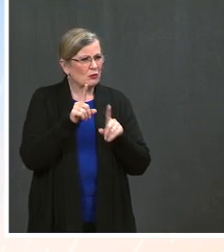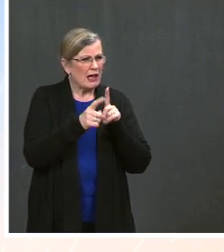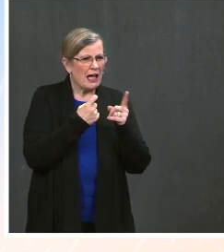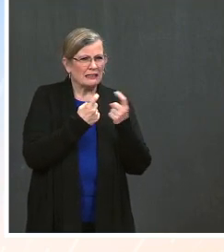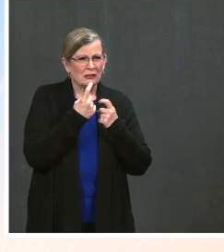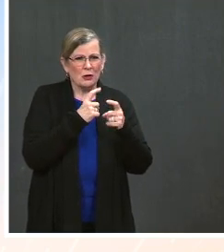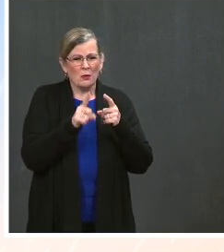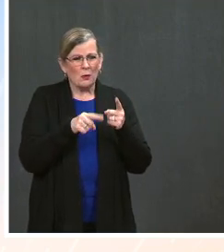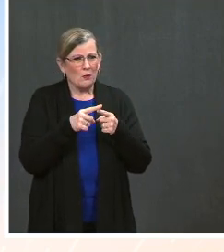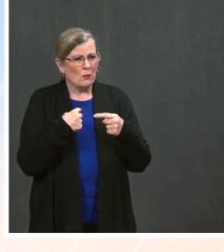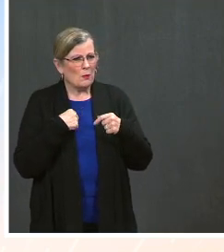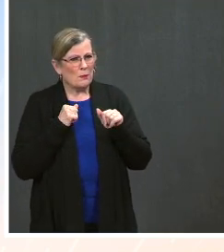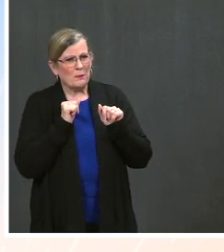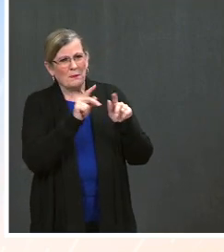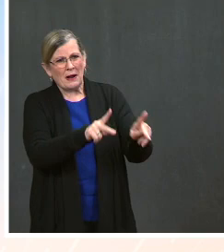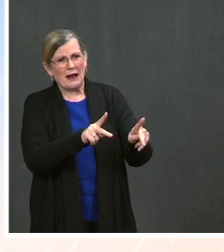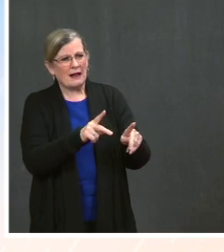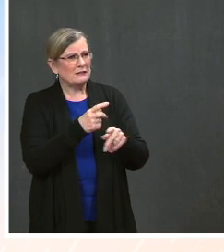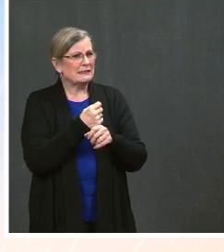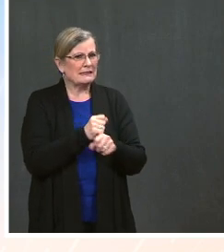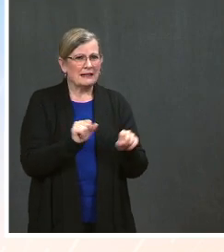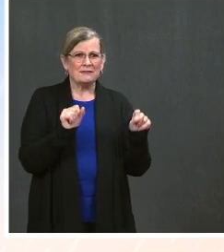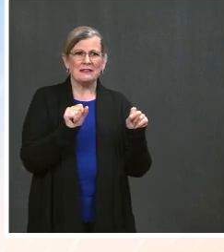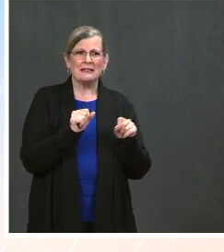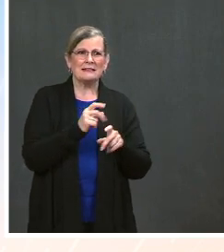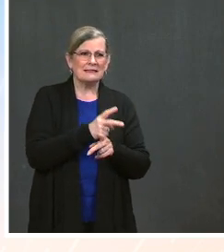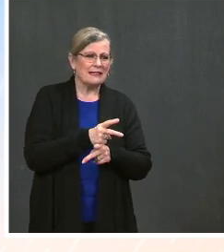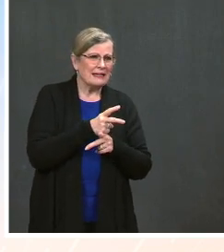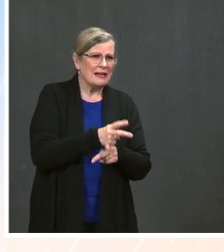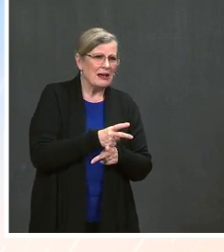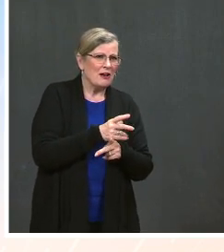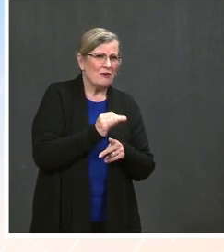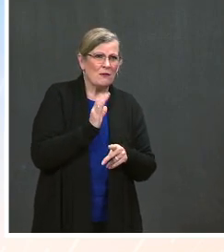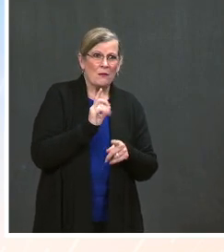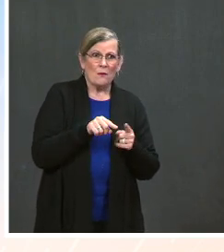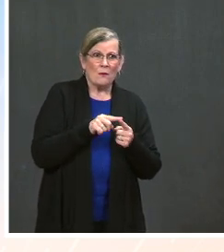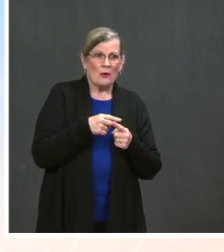that are going to be put in place?" You know, we're not bringing people back right now. I think that -- as mayor of the City of Boston,